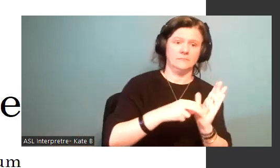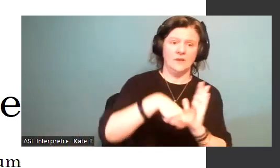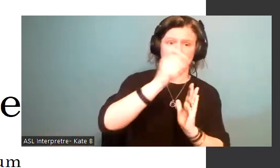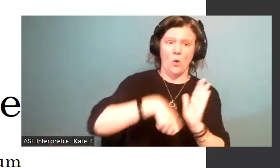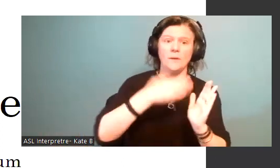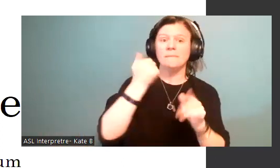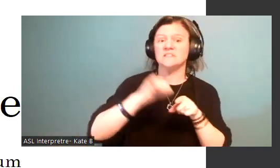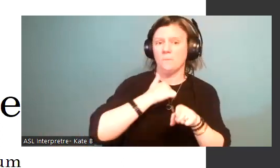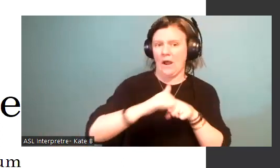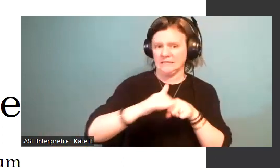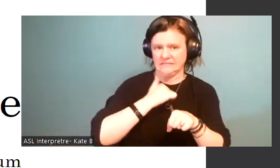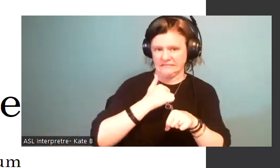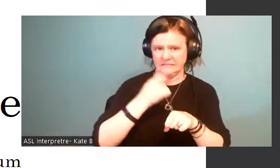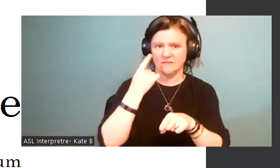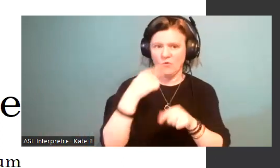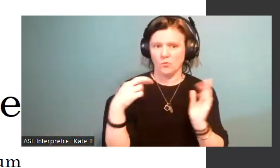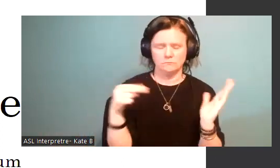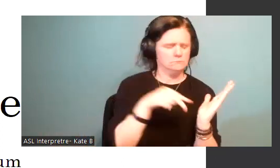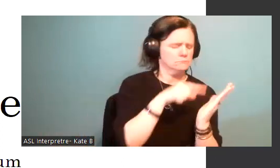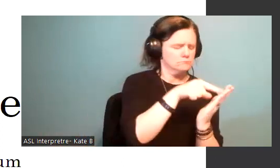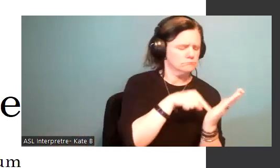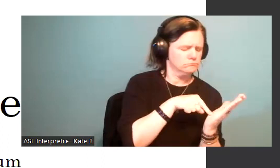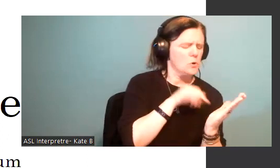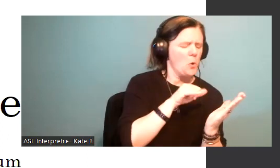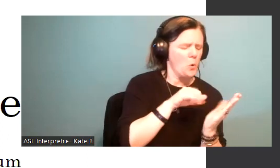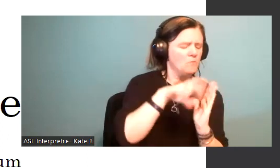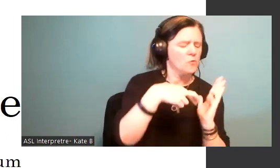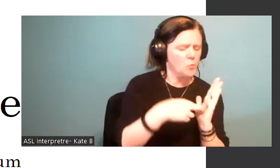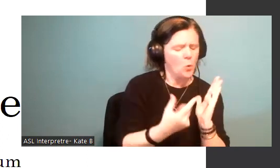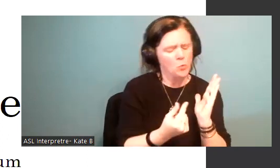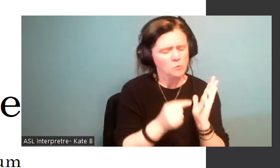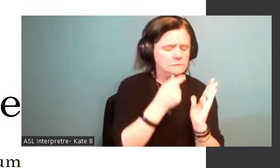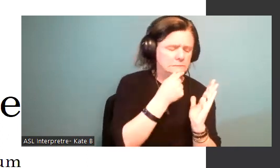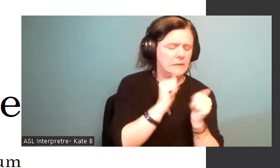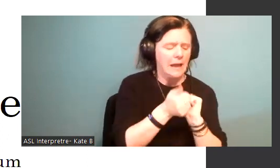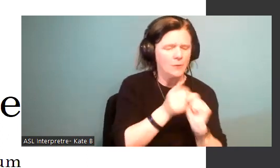values that ARIA has, we will be here for days,